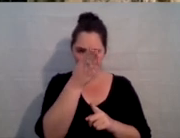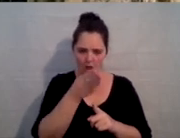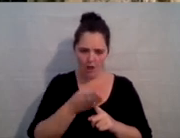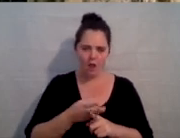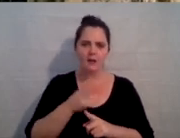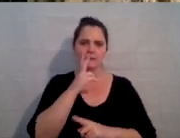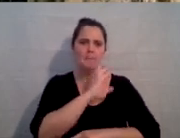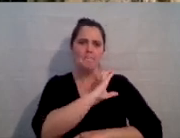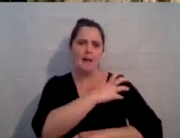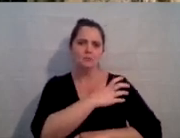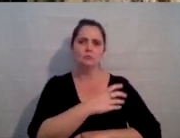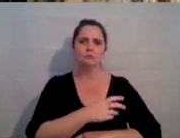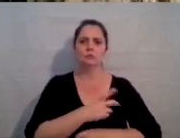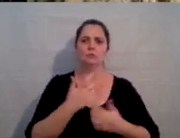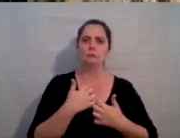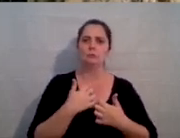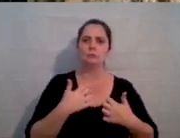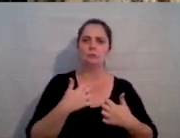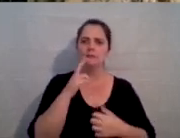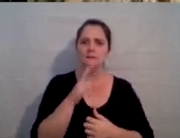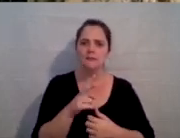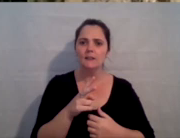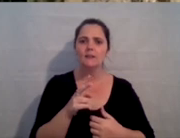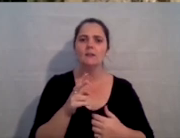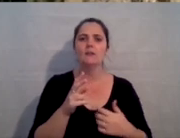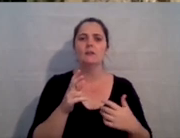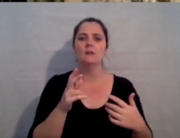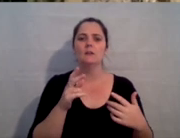where bony structures are, where you can see where the joints